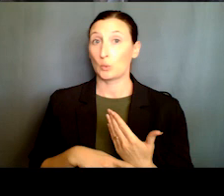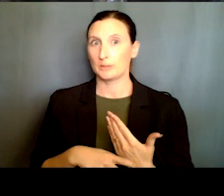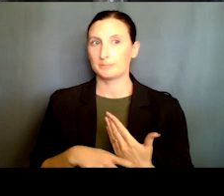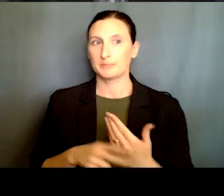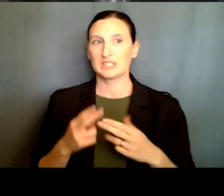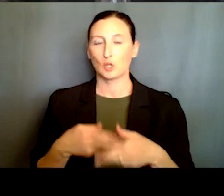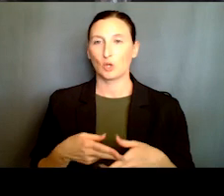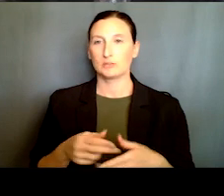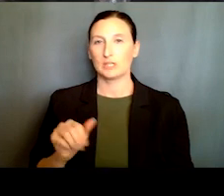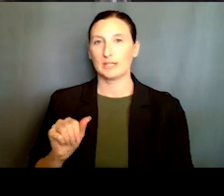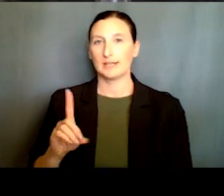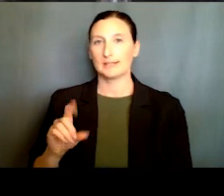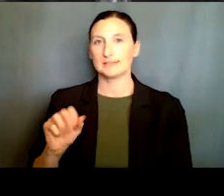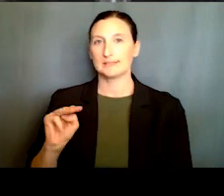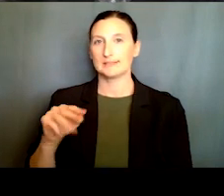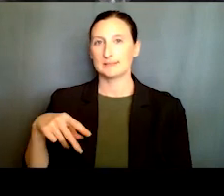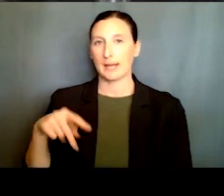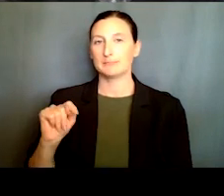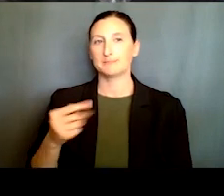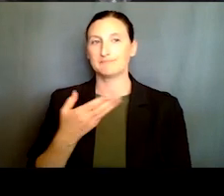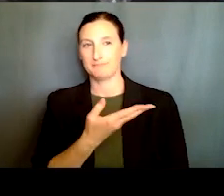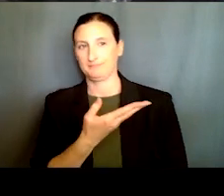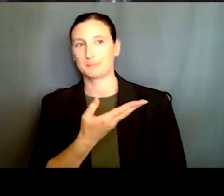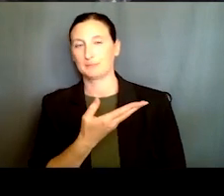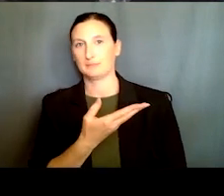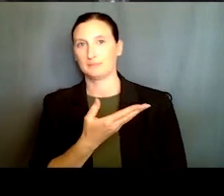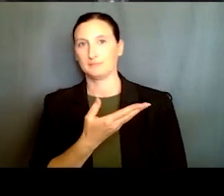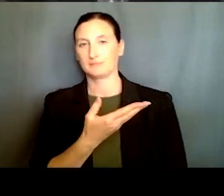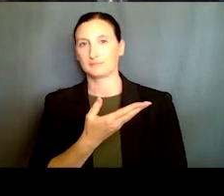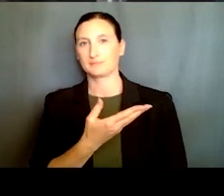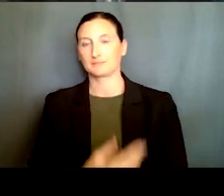is adapt advancing discovery with AI powered tools.